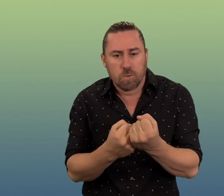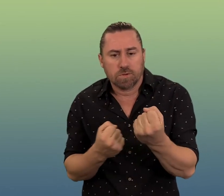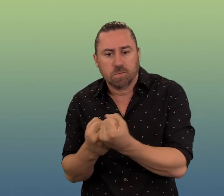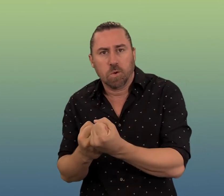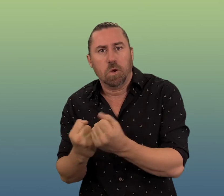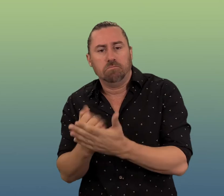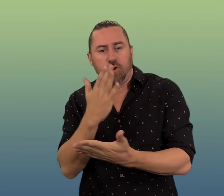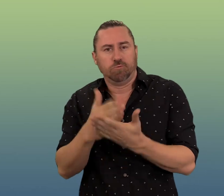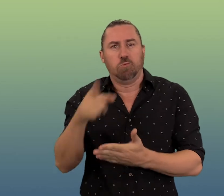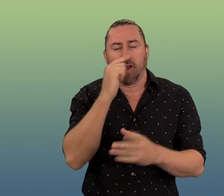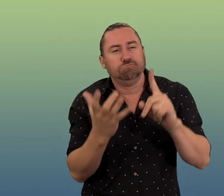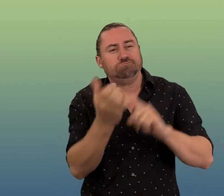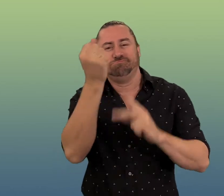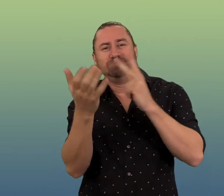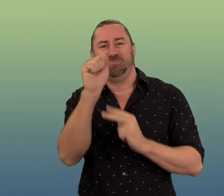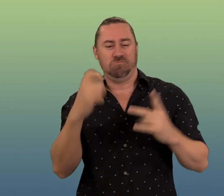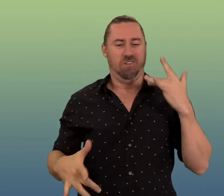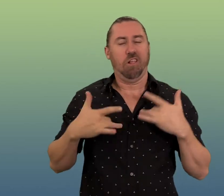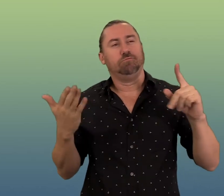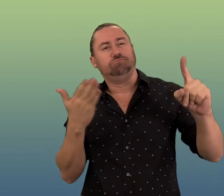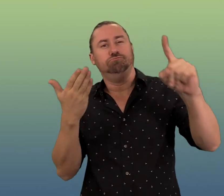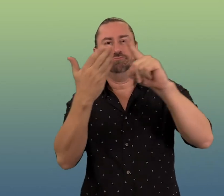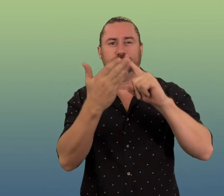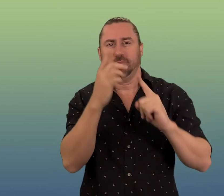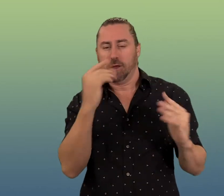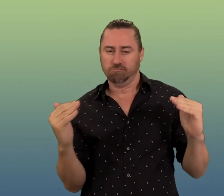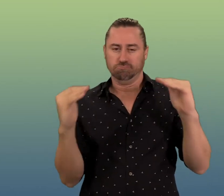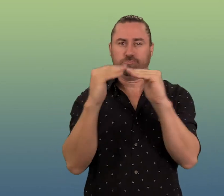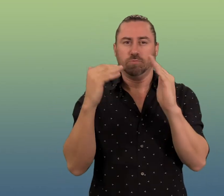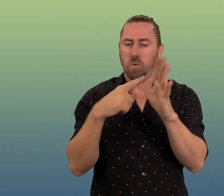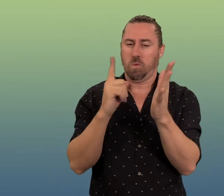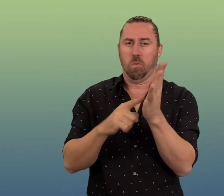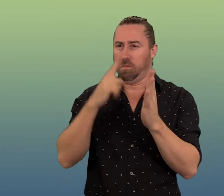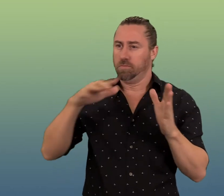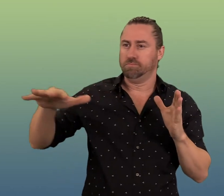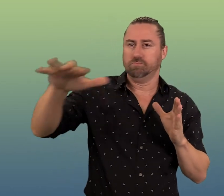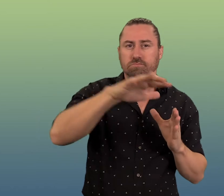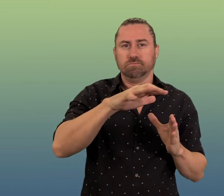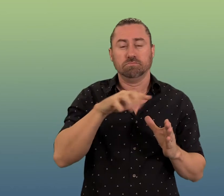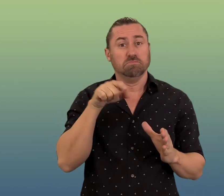to maximise their potential and participation as equal citizens in Queensland transport